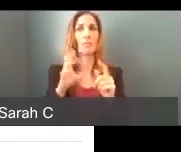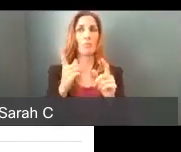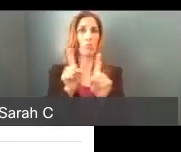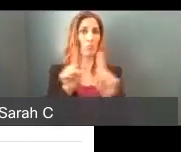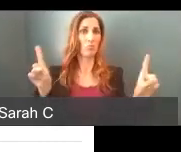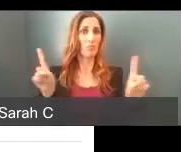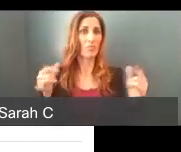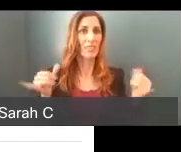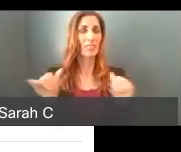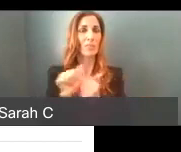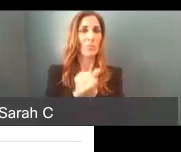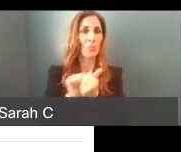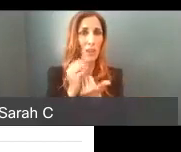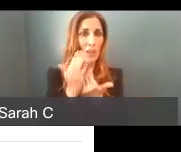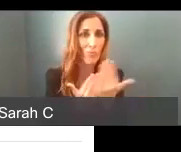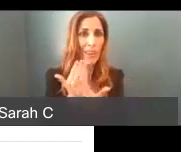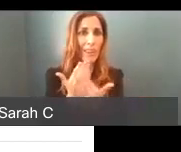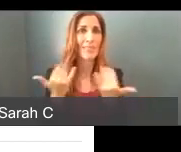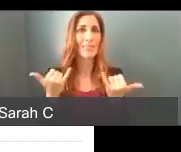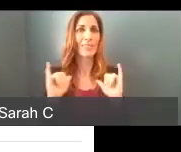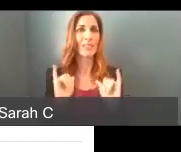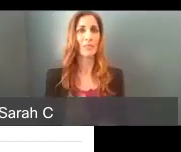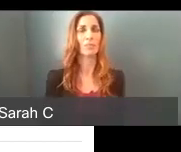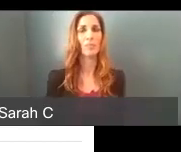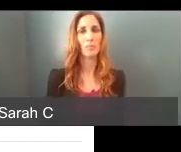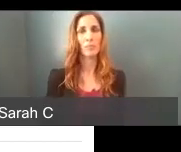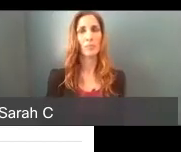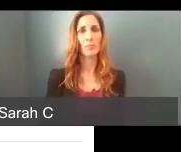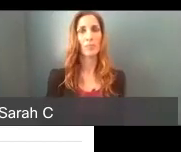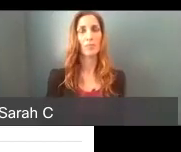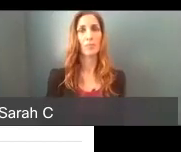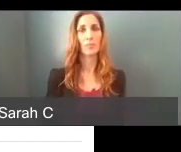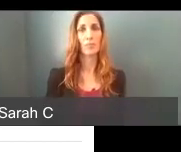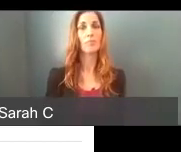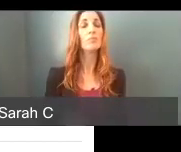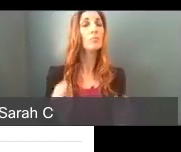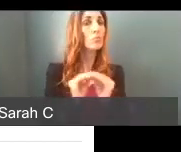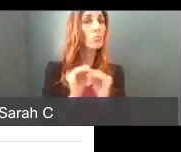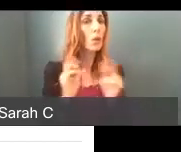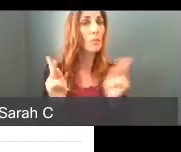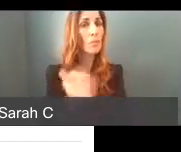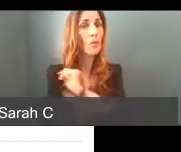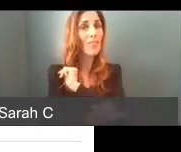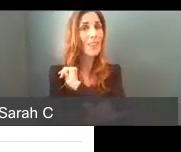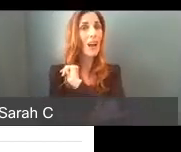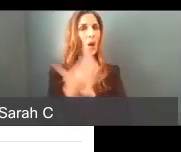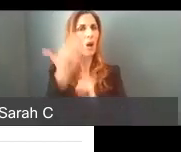clean, as well as we get more and more people in the County partially and fully vaccinated.